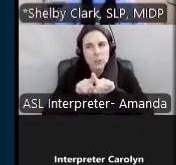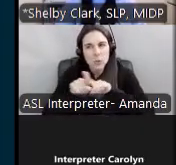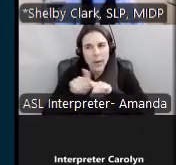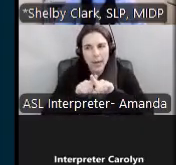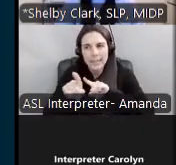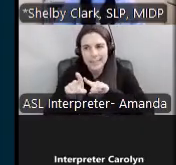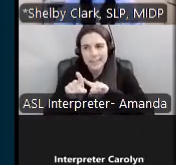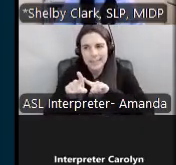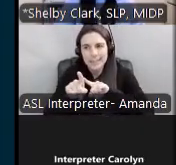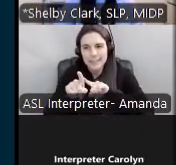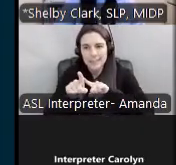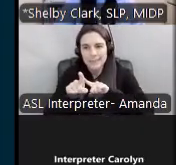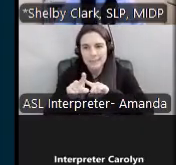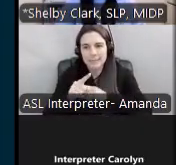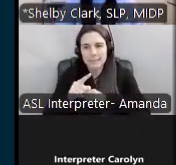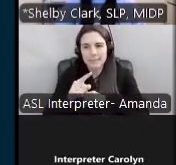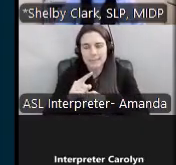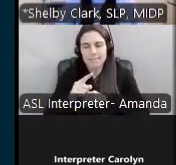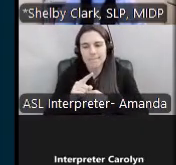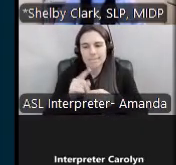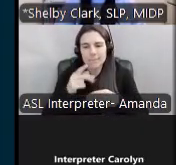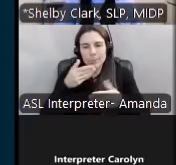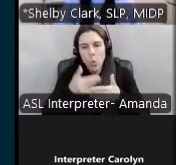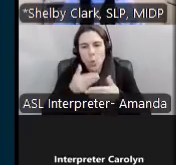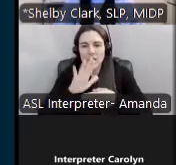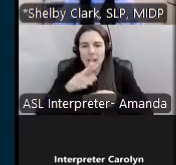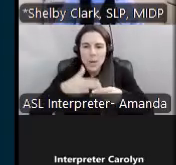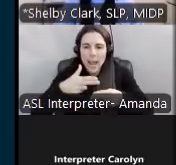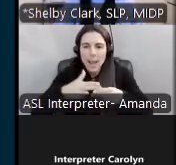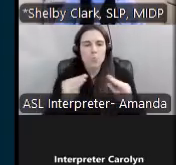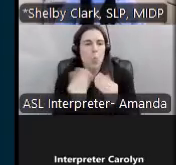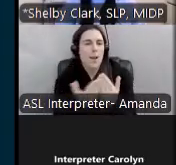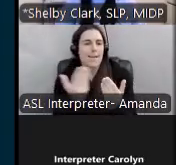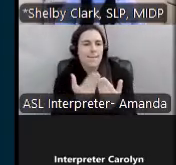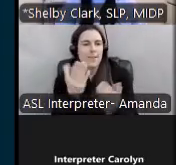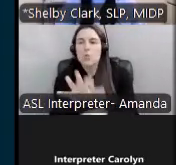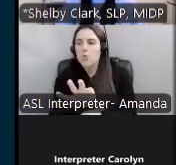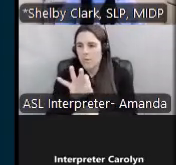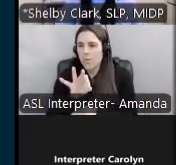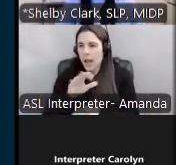asterisk in front of their name, so they are easier to find on chat.